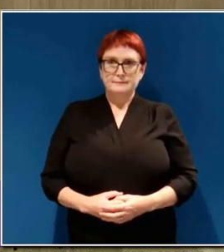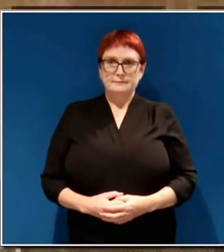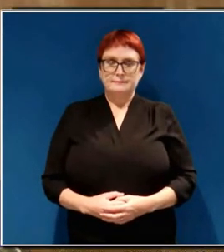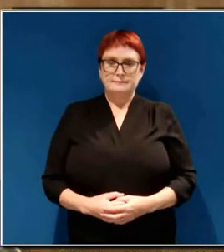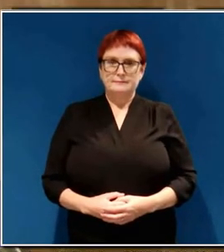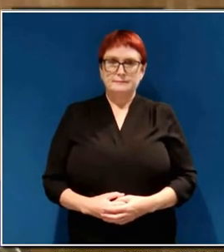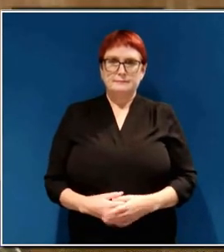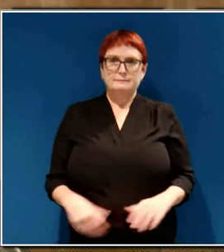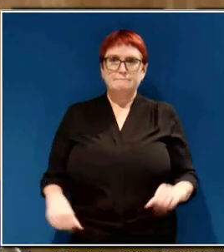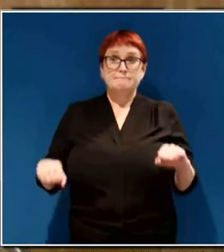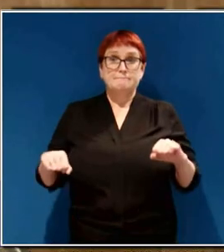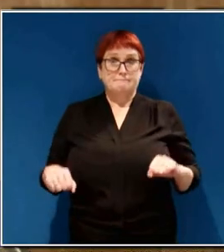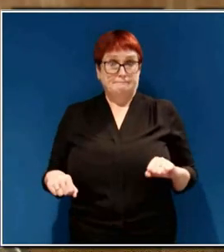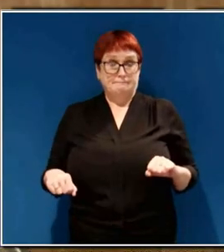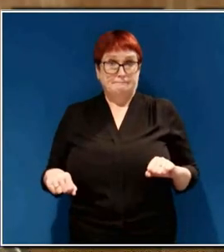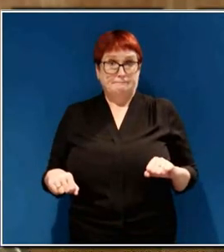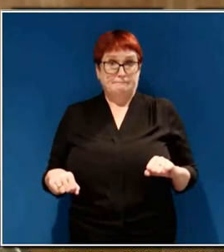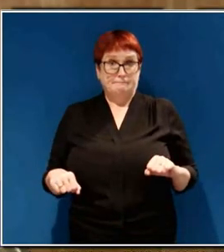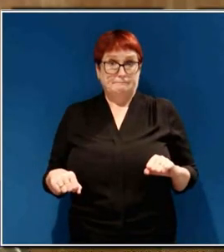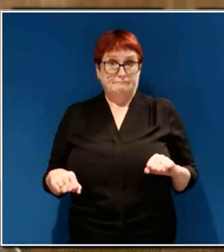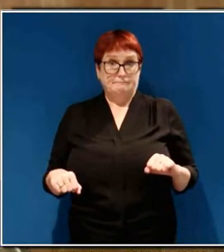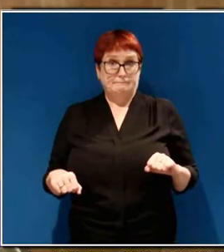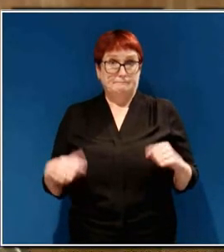Commissioner Mason, do you have any questions?